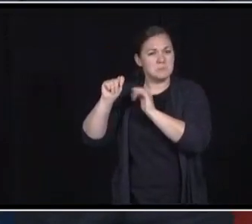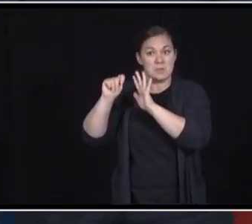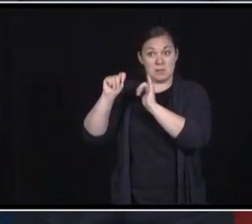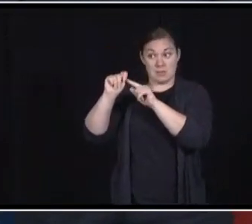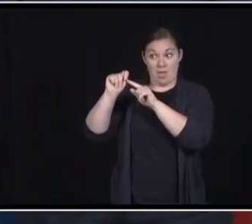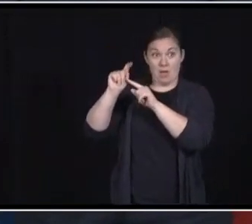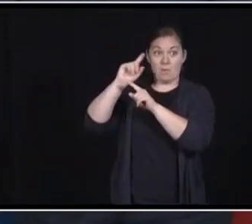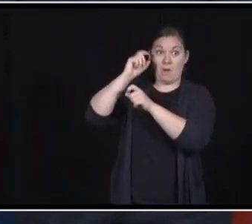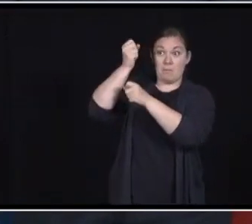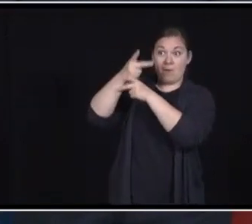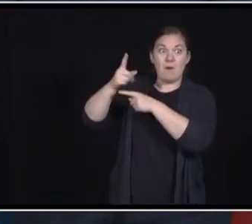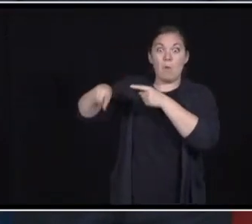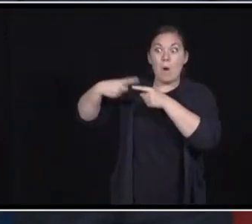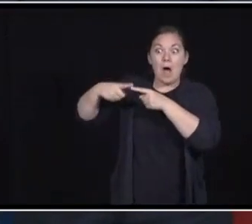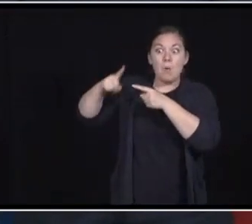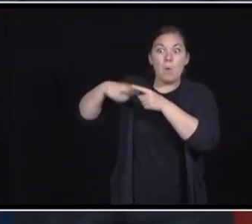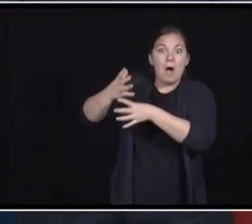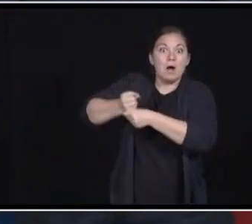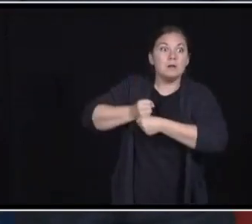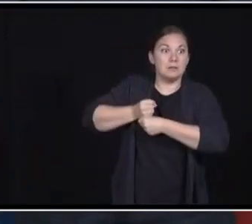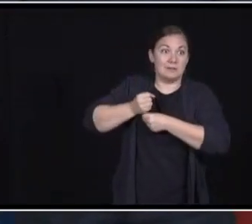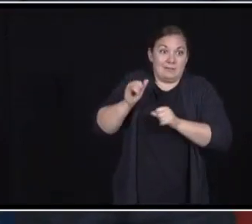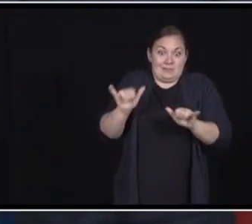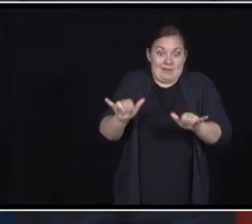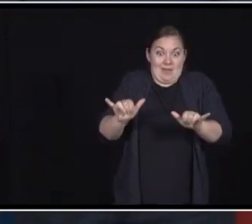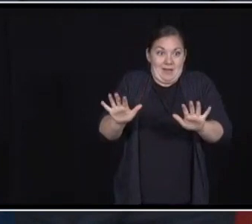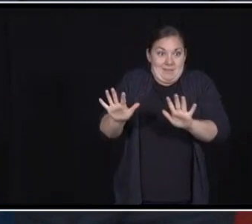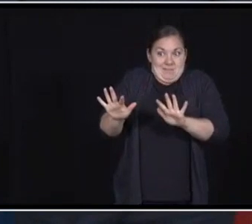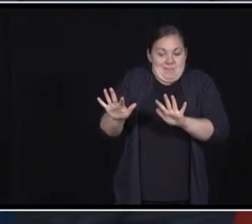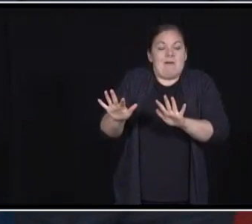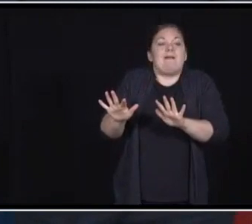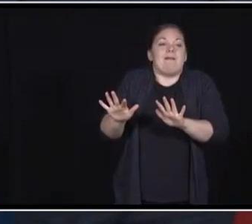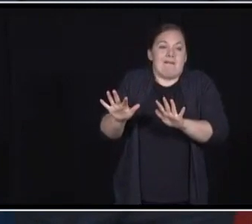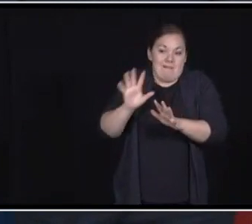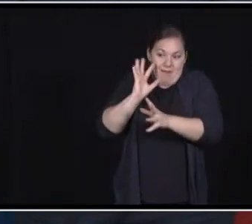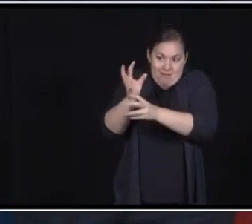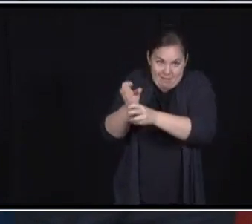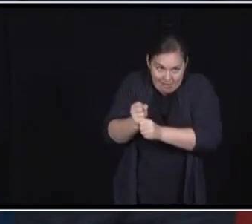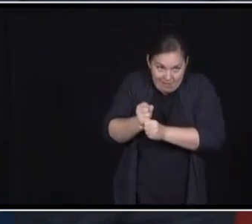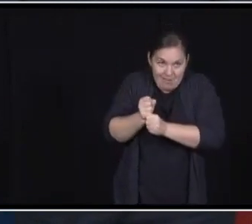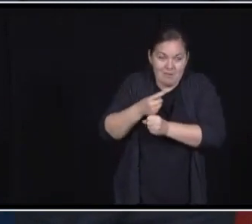Once we get it approved, the question is the big comely site Roach, Abbott, when can we get